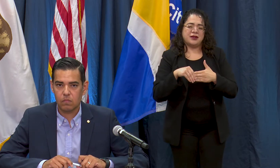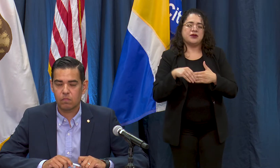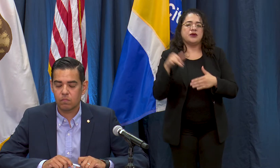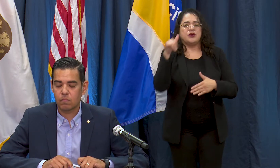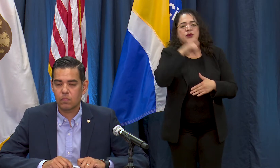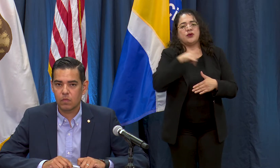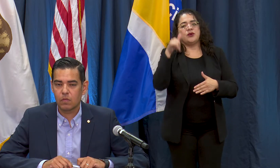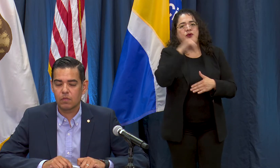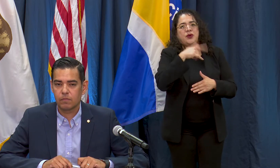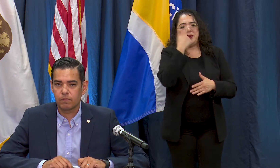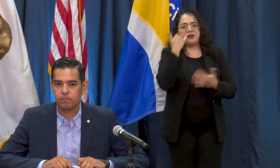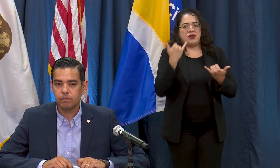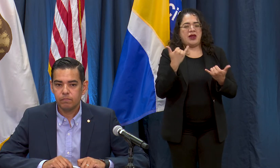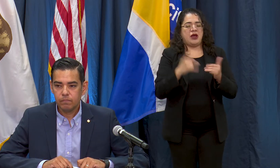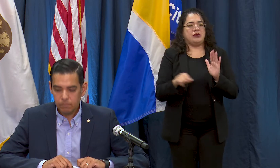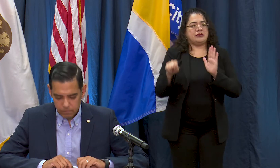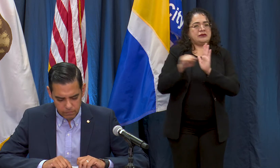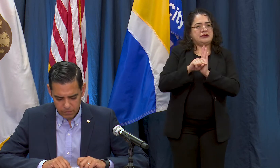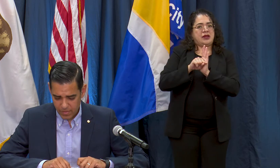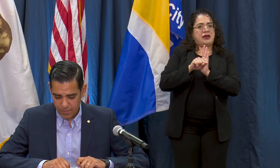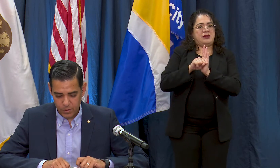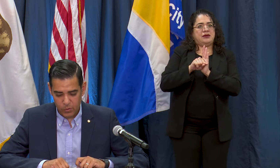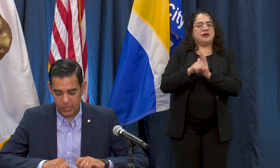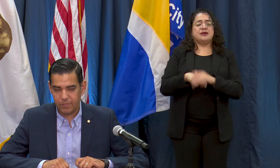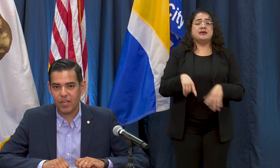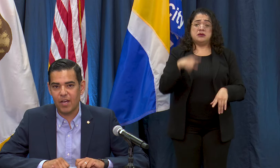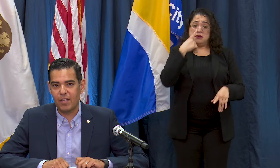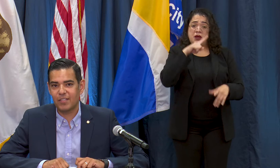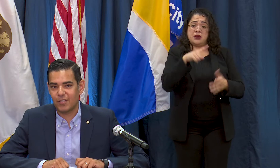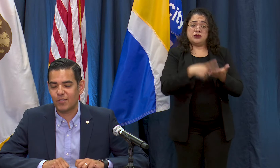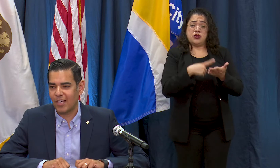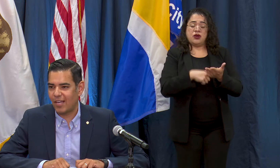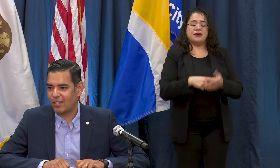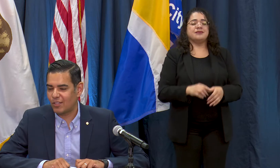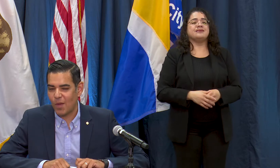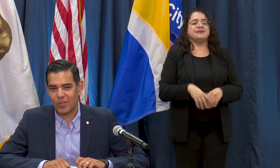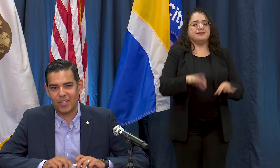we're looking at so could you address that? Absolutely, this is a topic that I